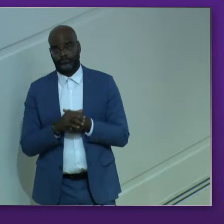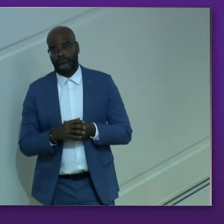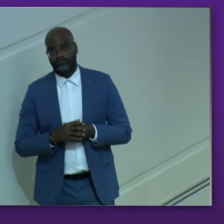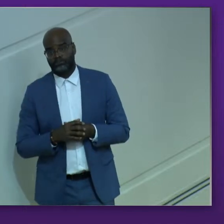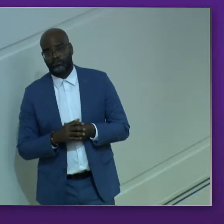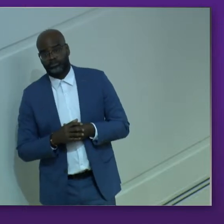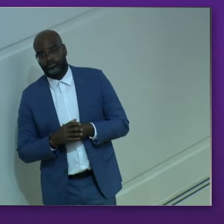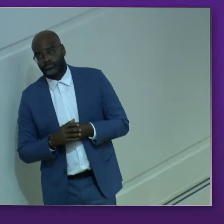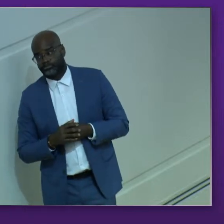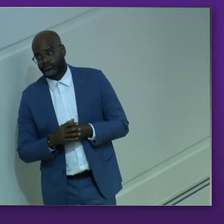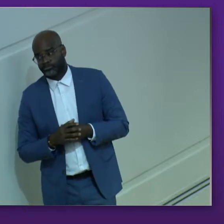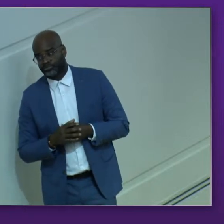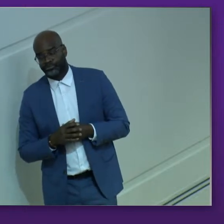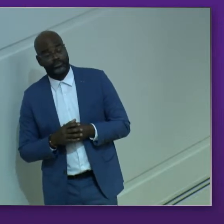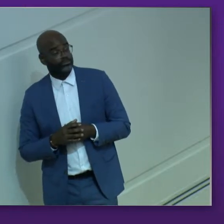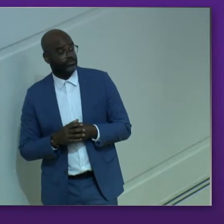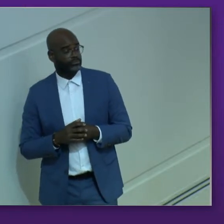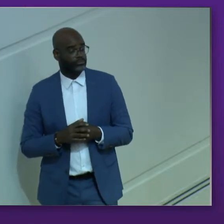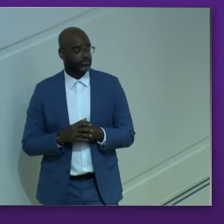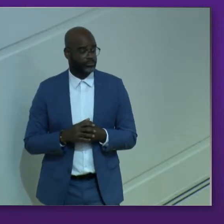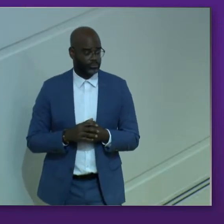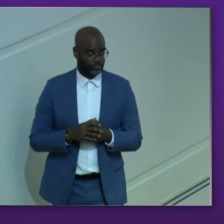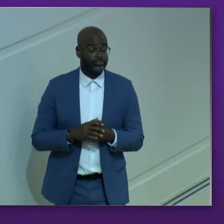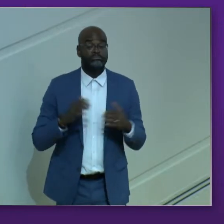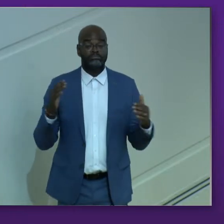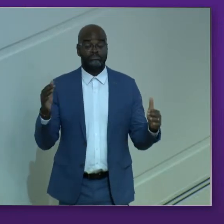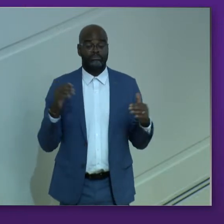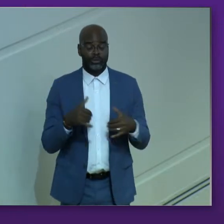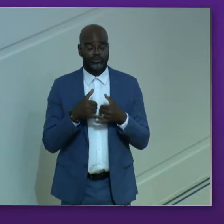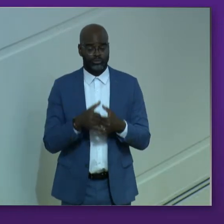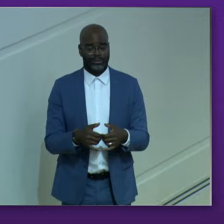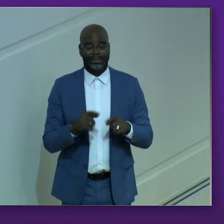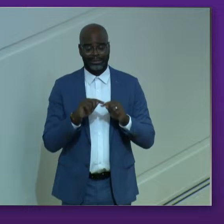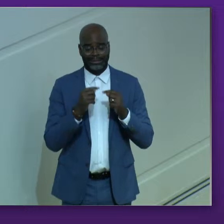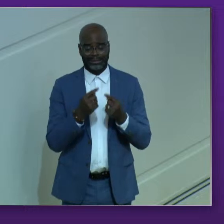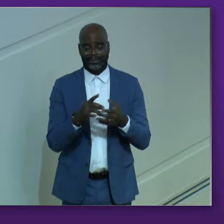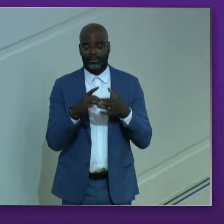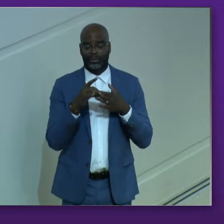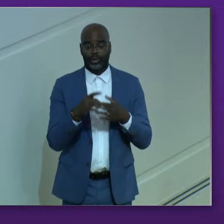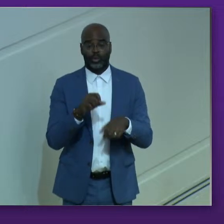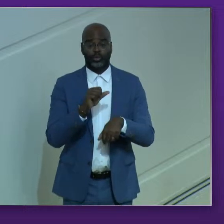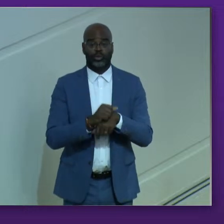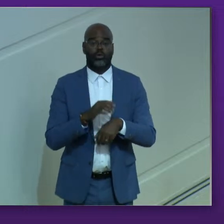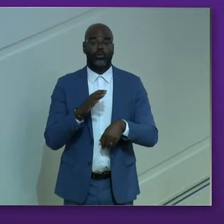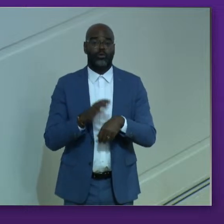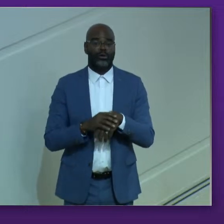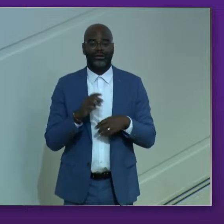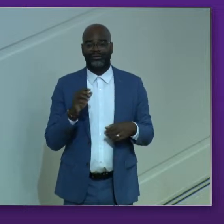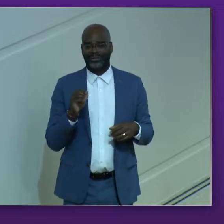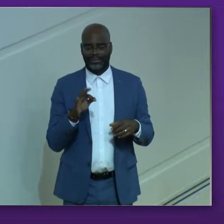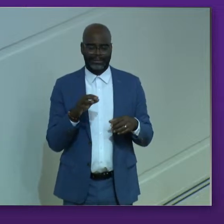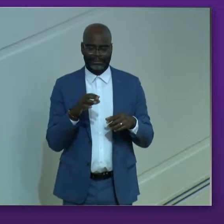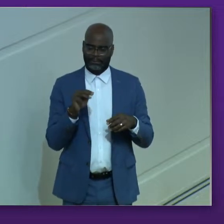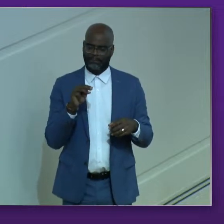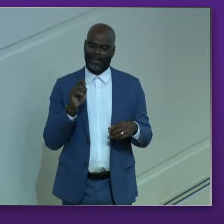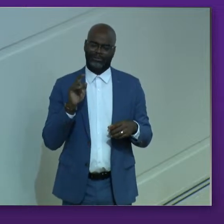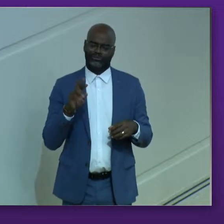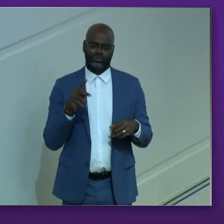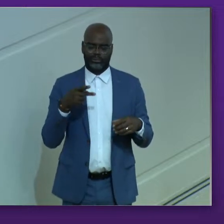DEVELOPING AND PRODUCING A ROBUST EQUITY WEEK. CONGRATULATIONS AND JOIN ME IN THANKING THIS TEAM.